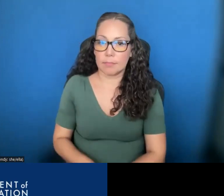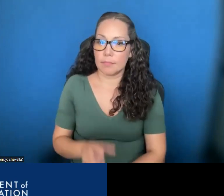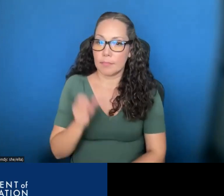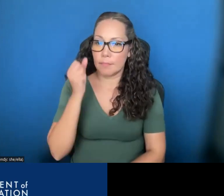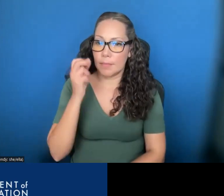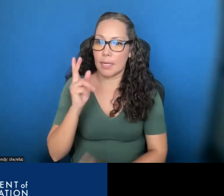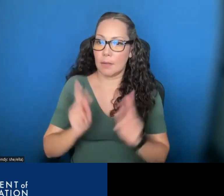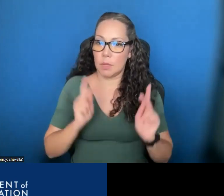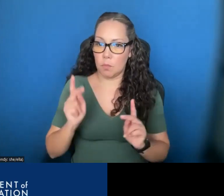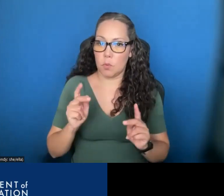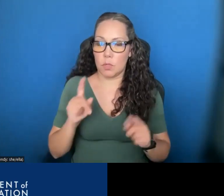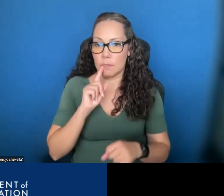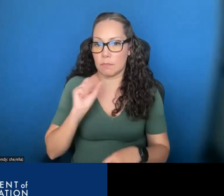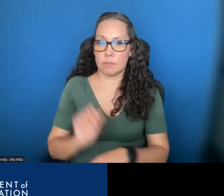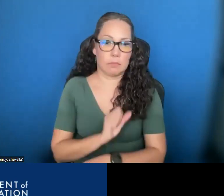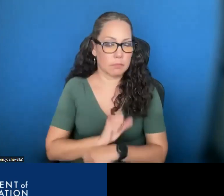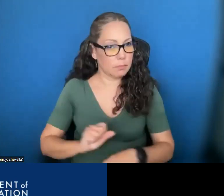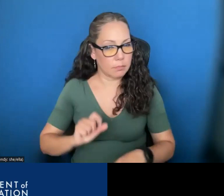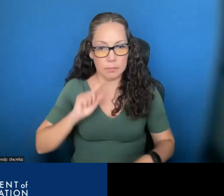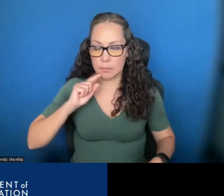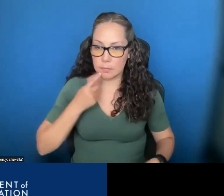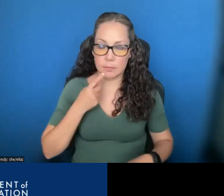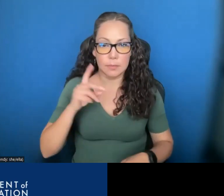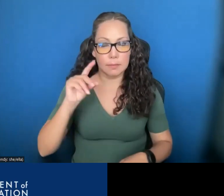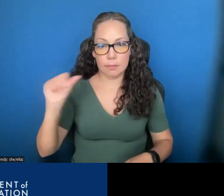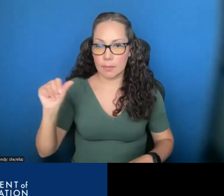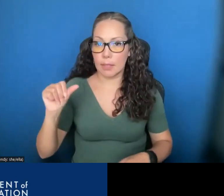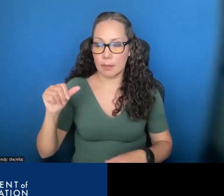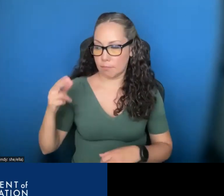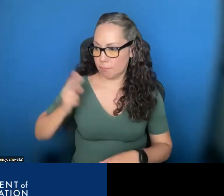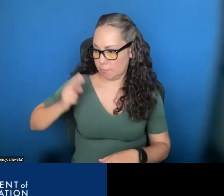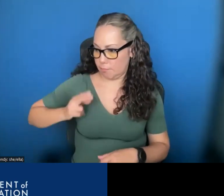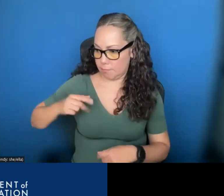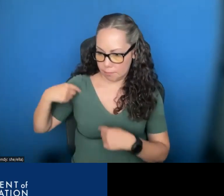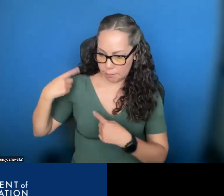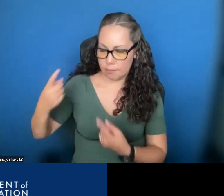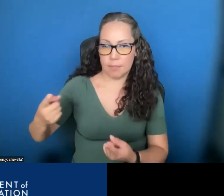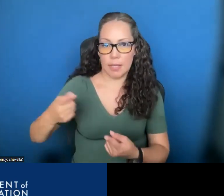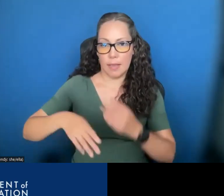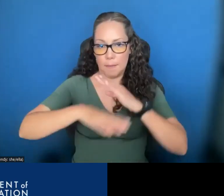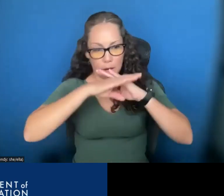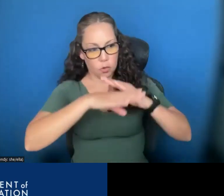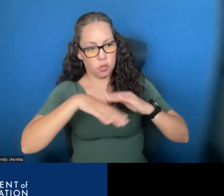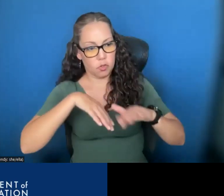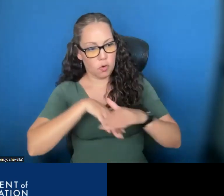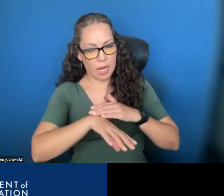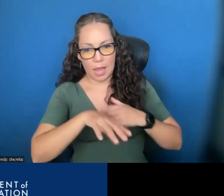disabilities have historically um had barriers to Health Care uh due to their disability whether